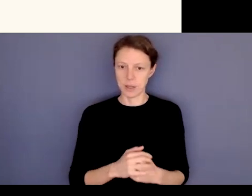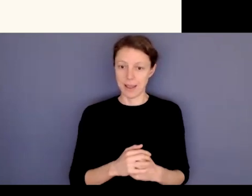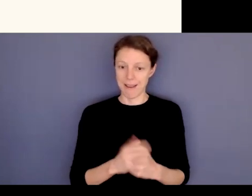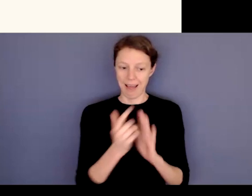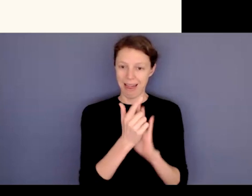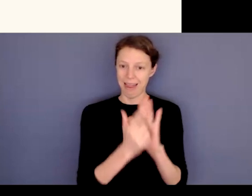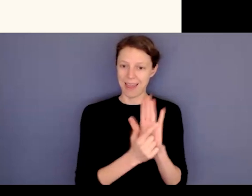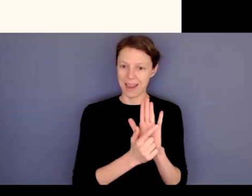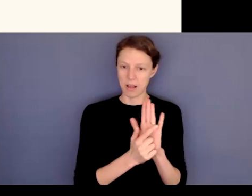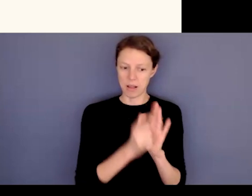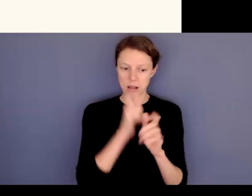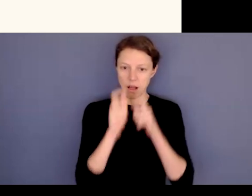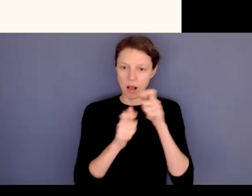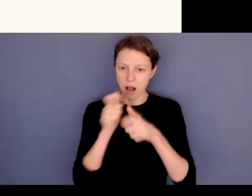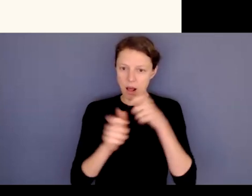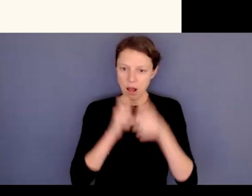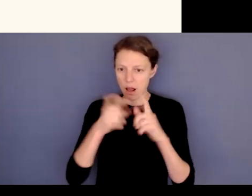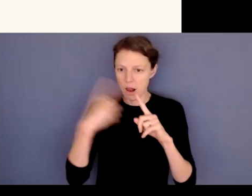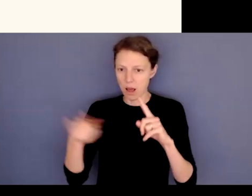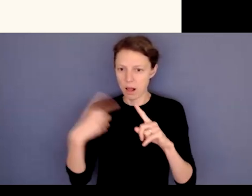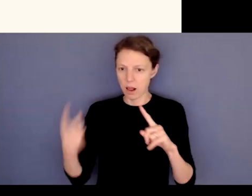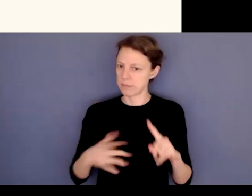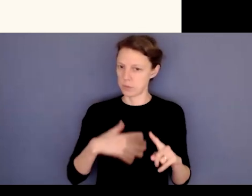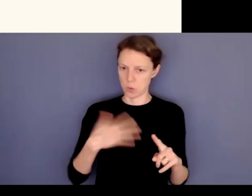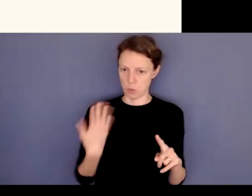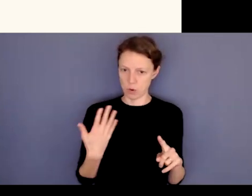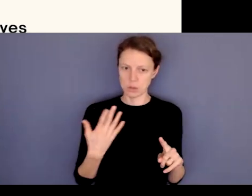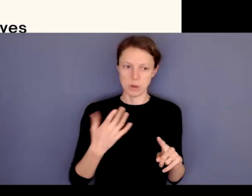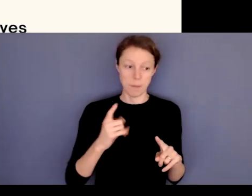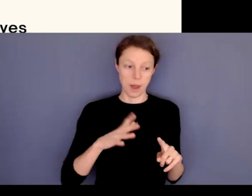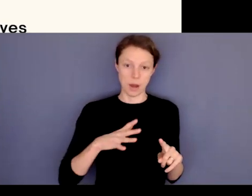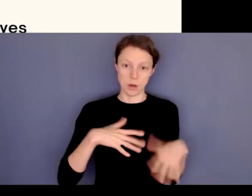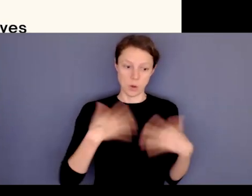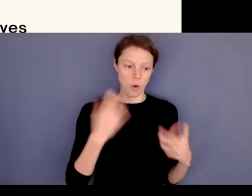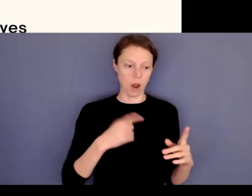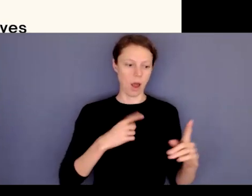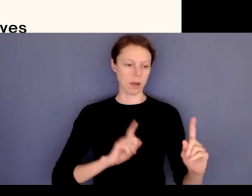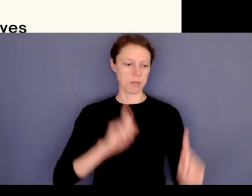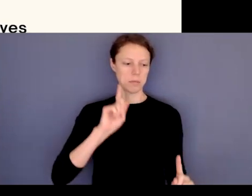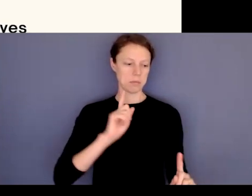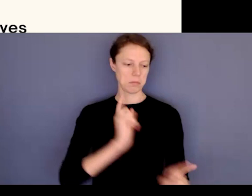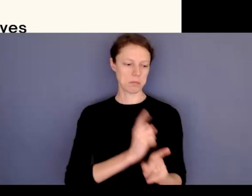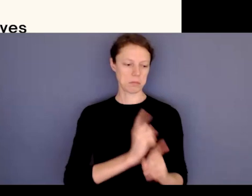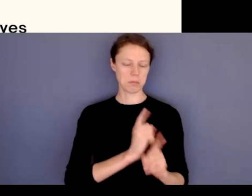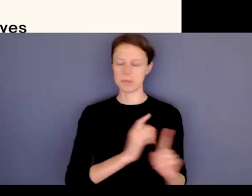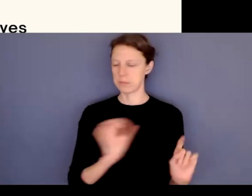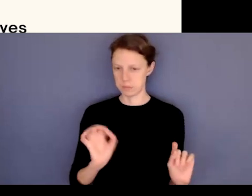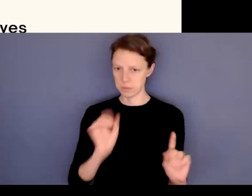preached to. They want to be respected. So based on everything that we heard, we decided to set up an